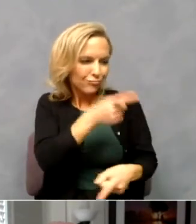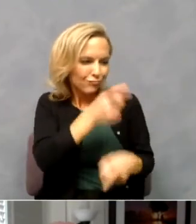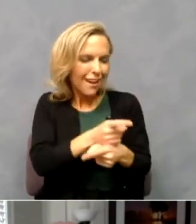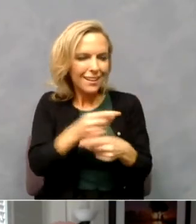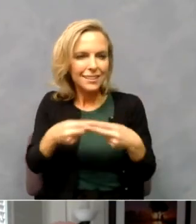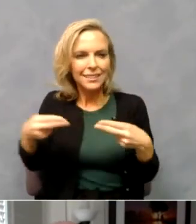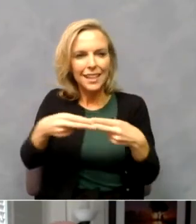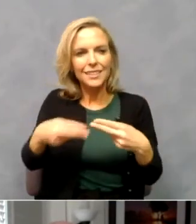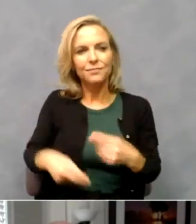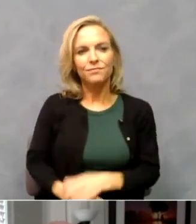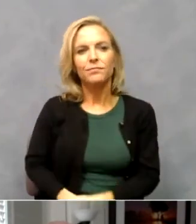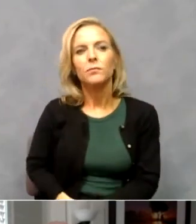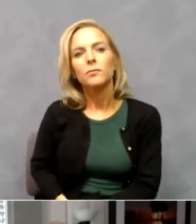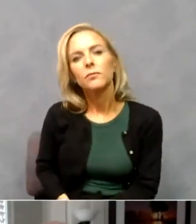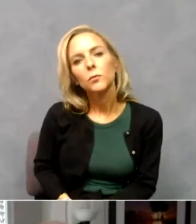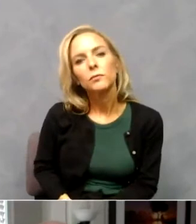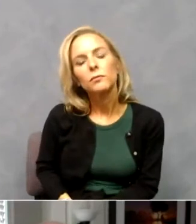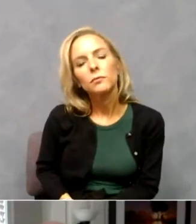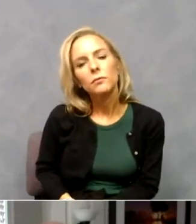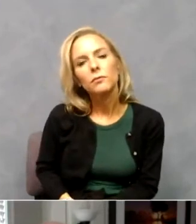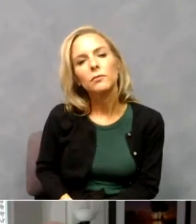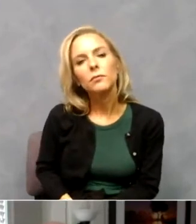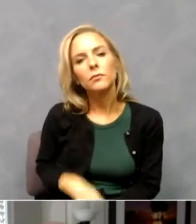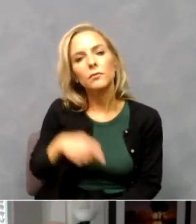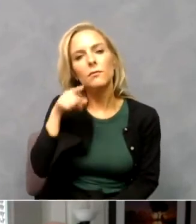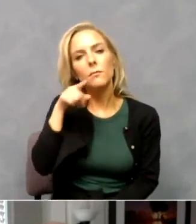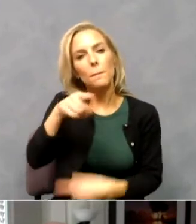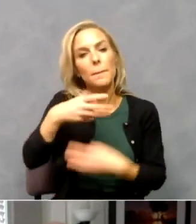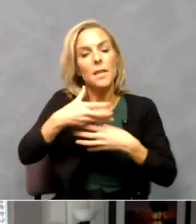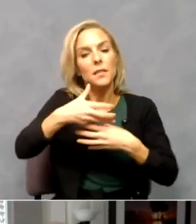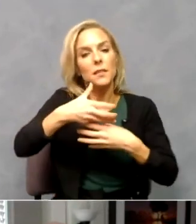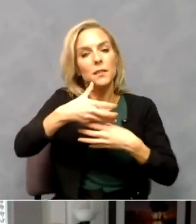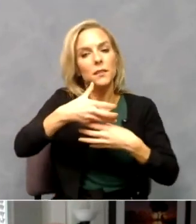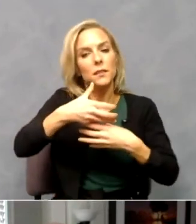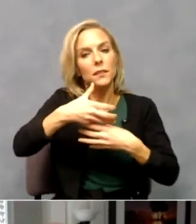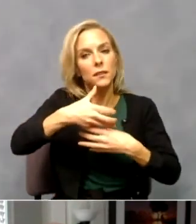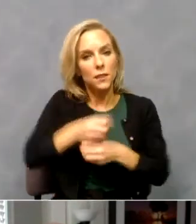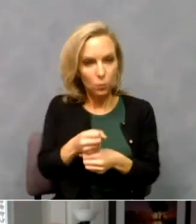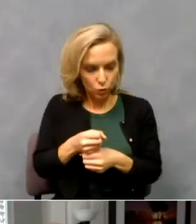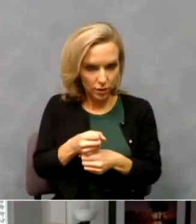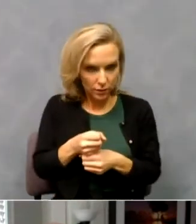um, this is a summary now of what we are going to do in Kentucky for phase